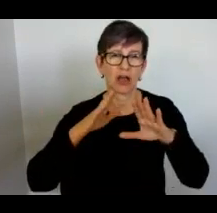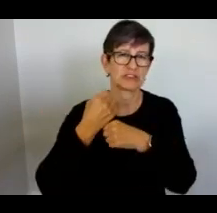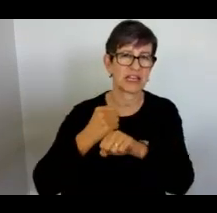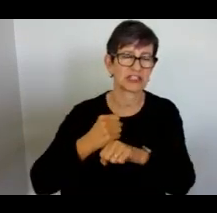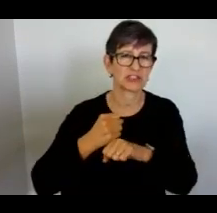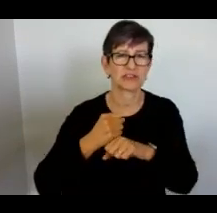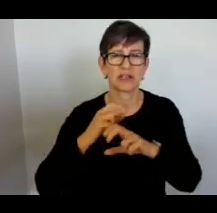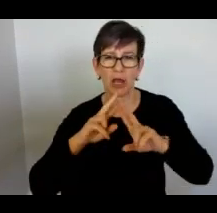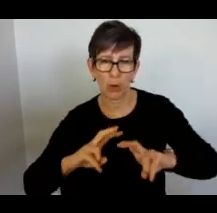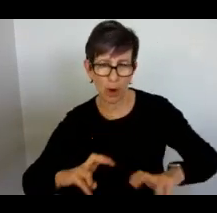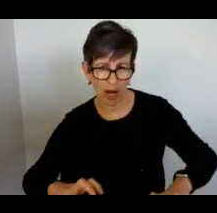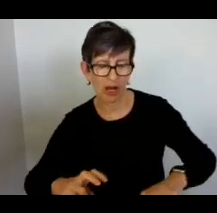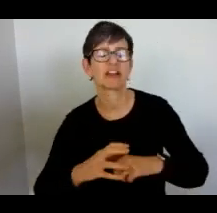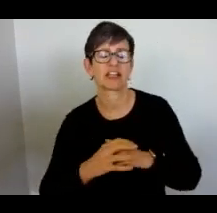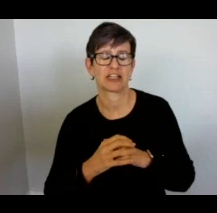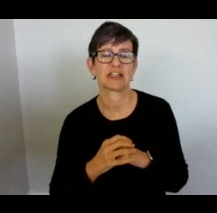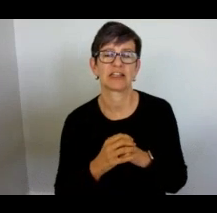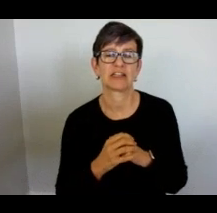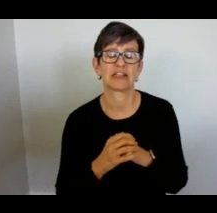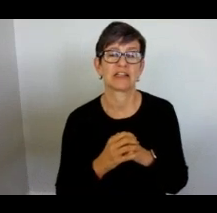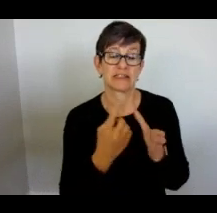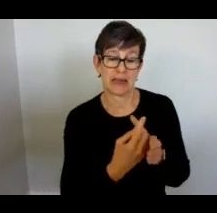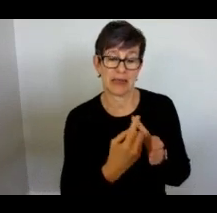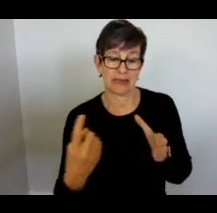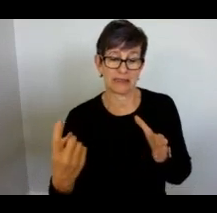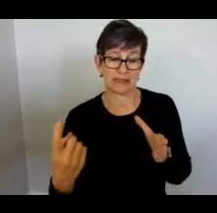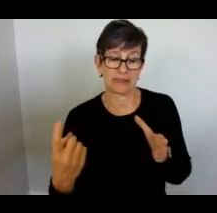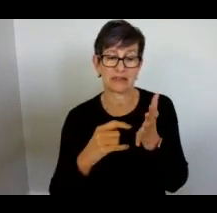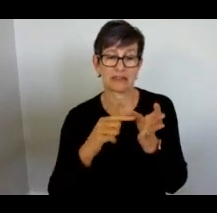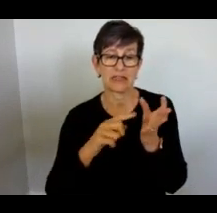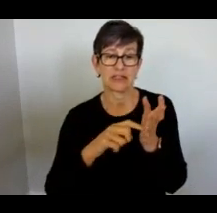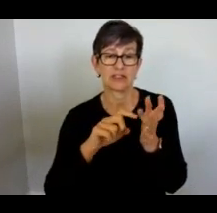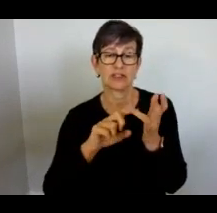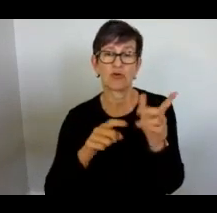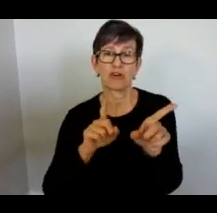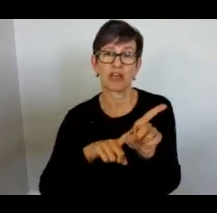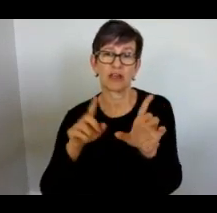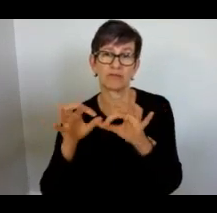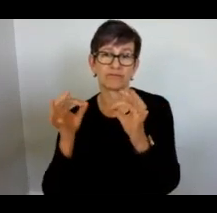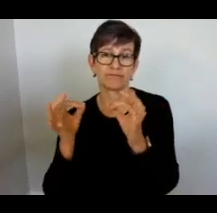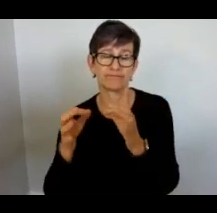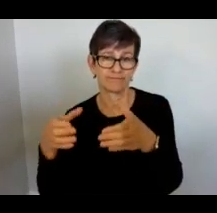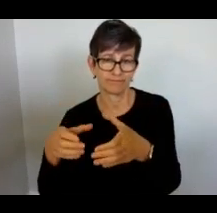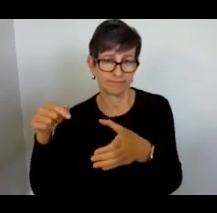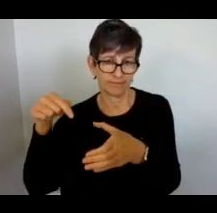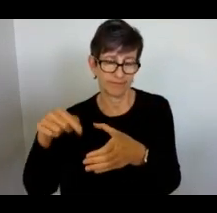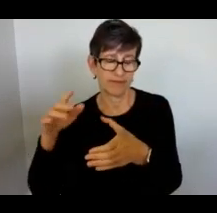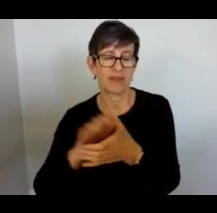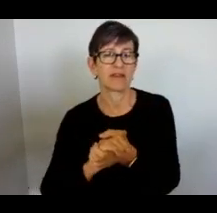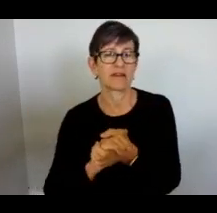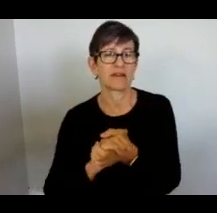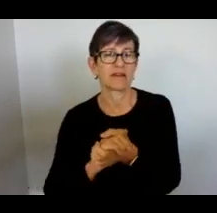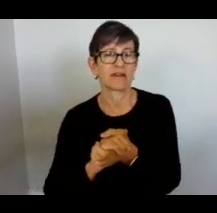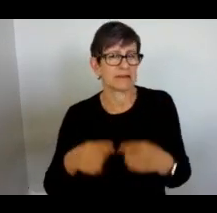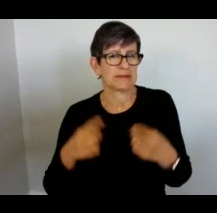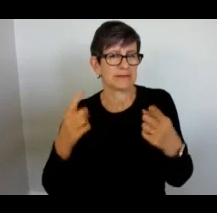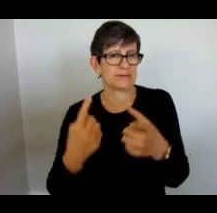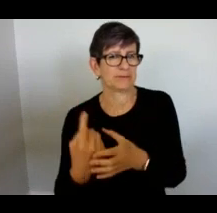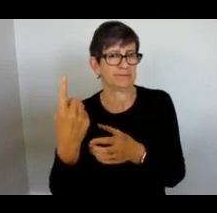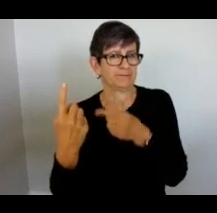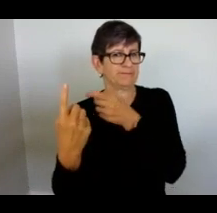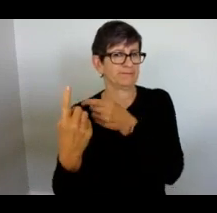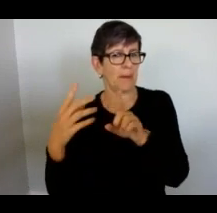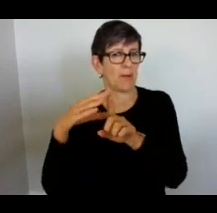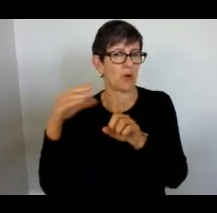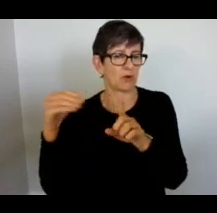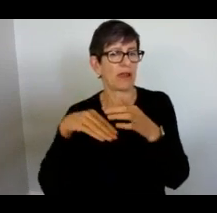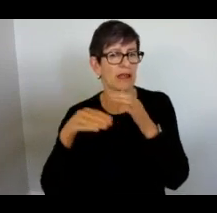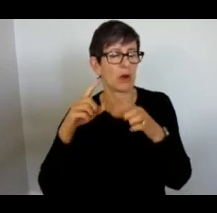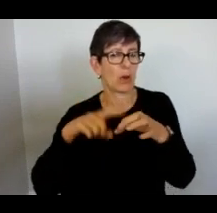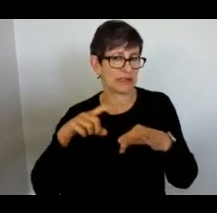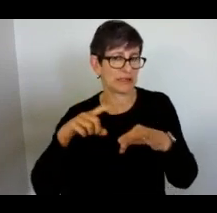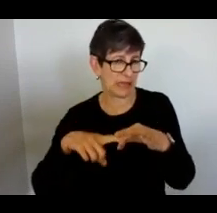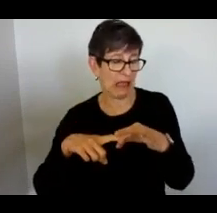an independent statutory body. It is a unique model in QLD, relative to other states, and our